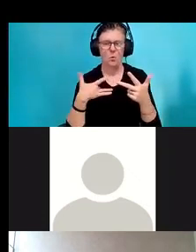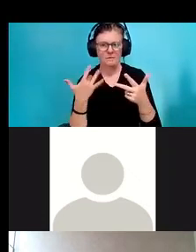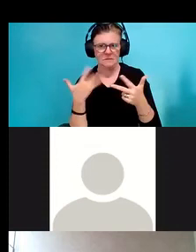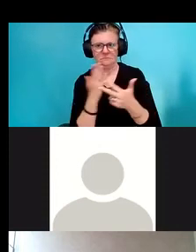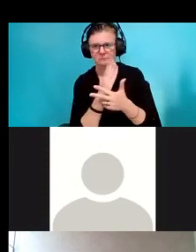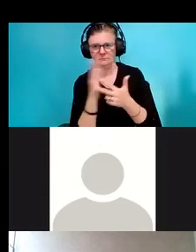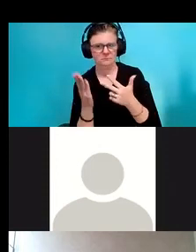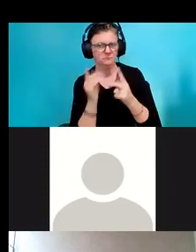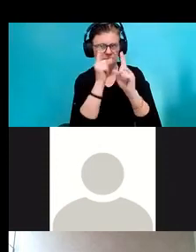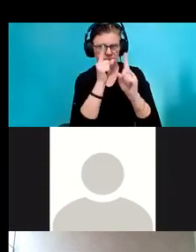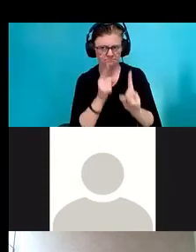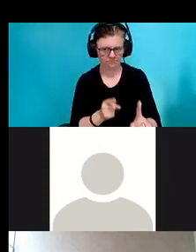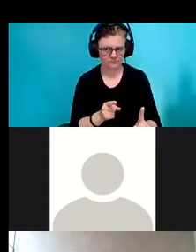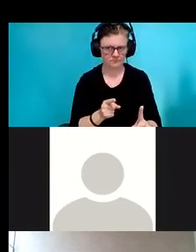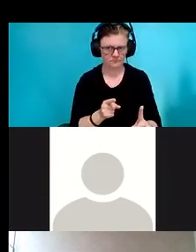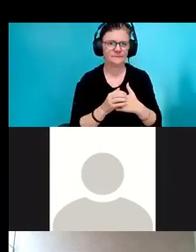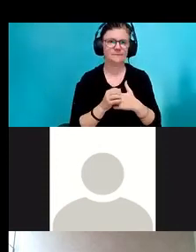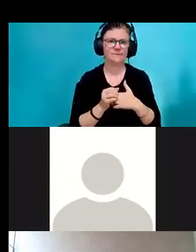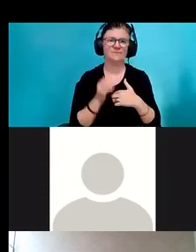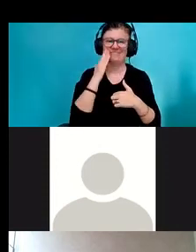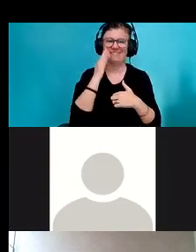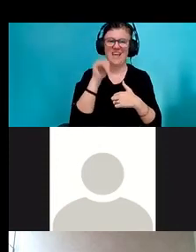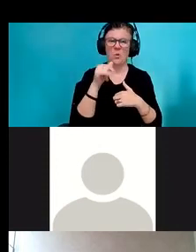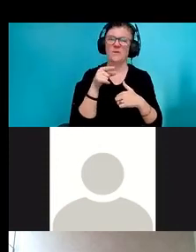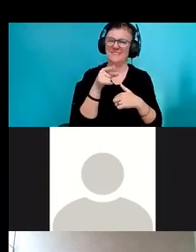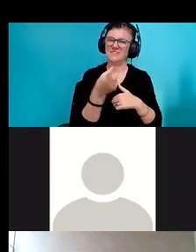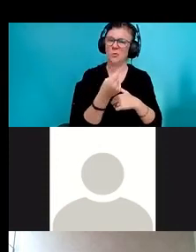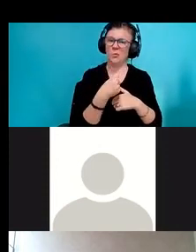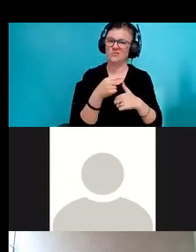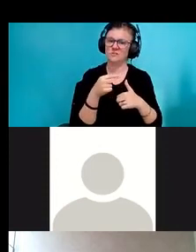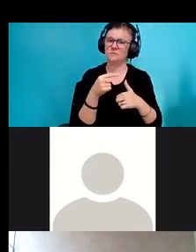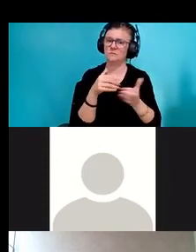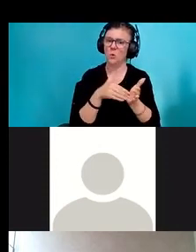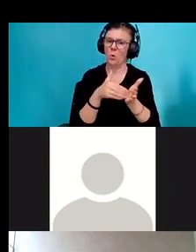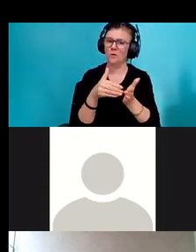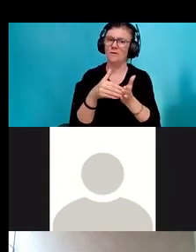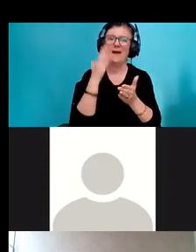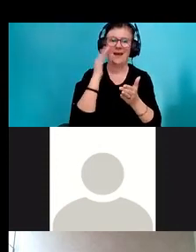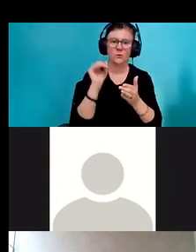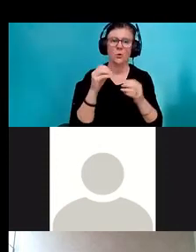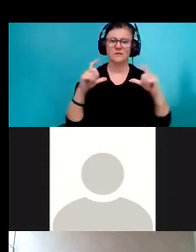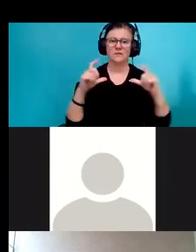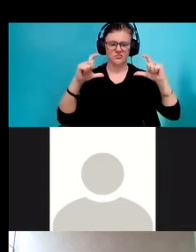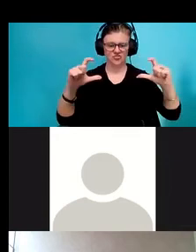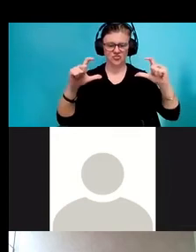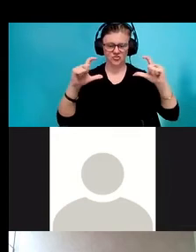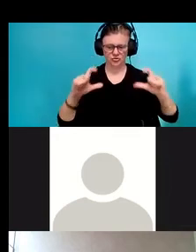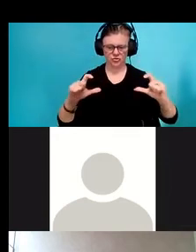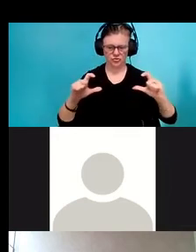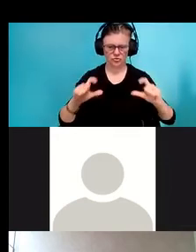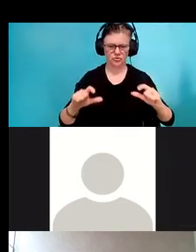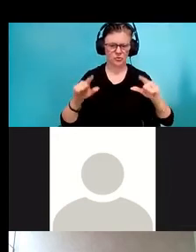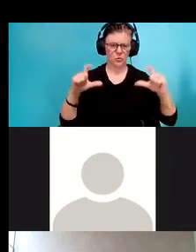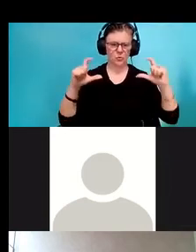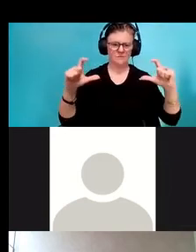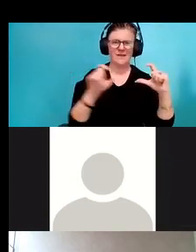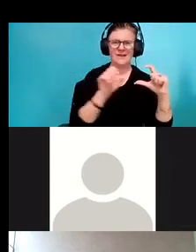One thing that can be kind of confusing about this question is that there are multiple fields. One that says status, one that's more just